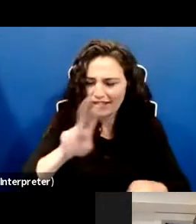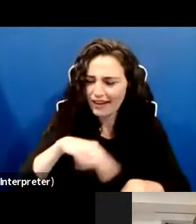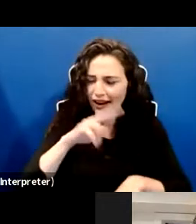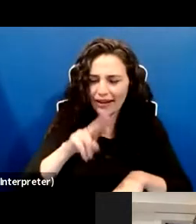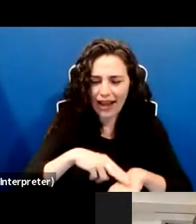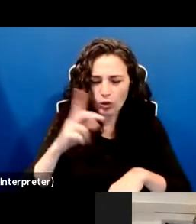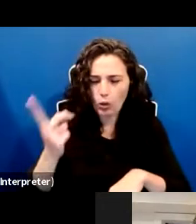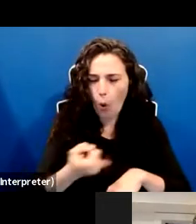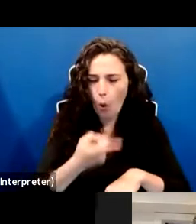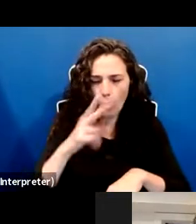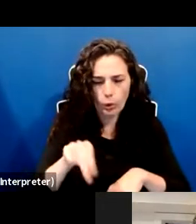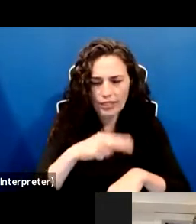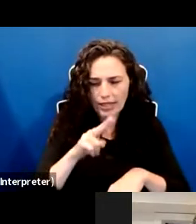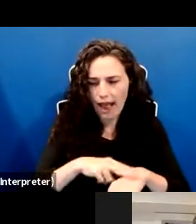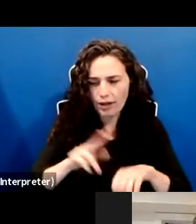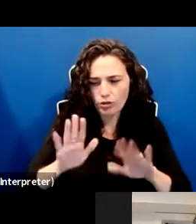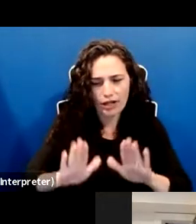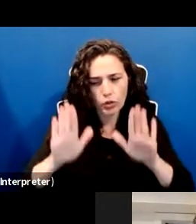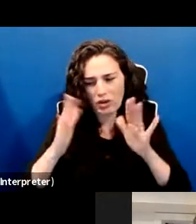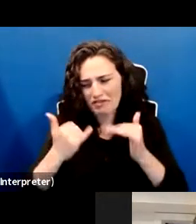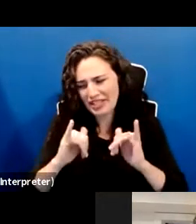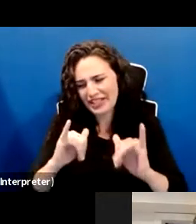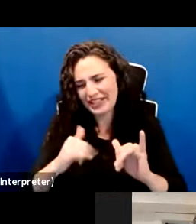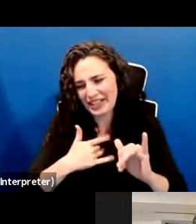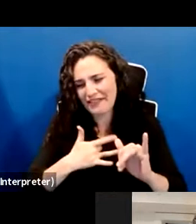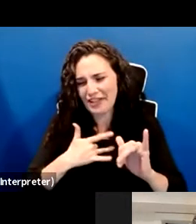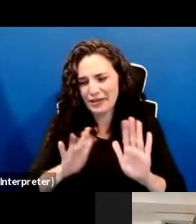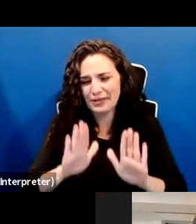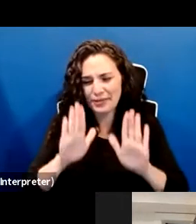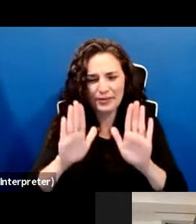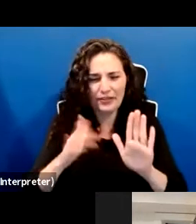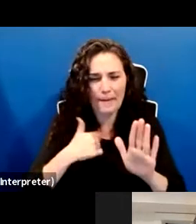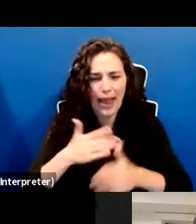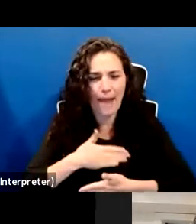It was wonderful. It is still wonderful. I'm so glad I met them. They've become, you know, a presence in my life.